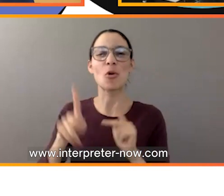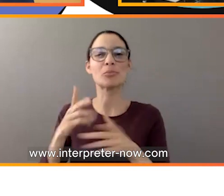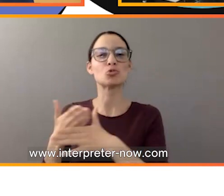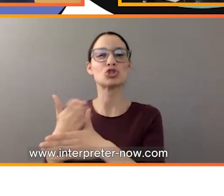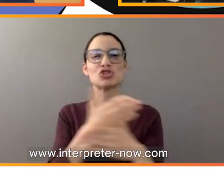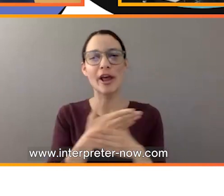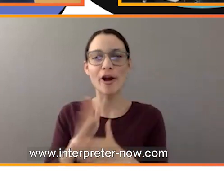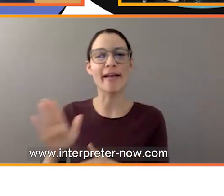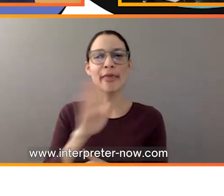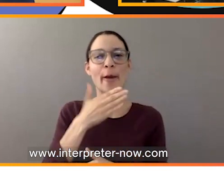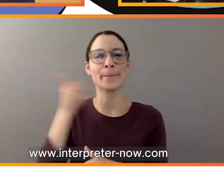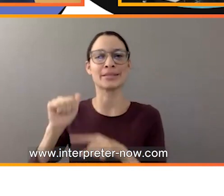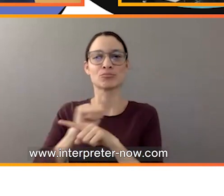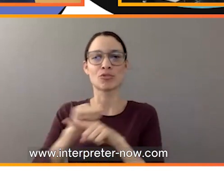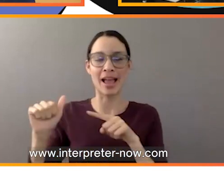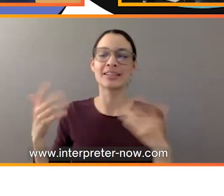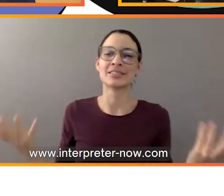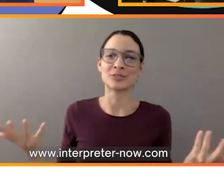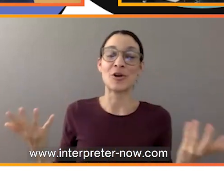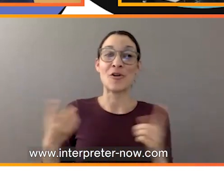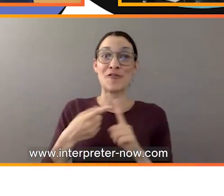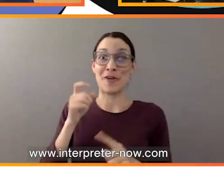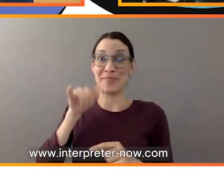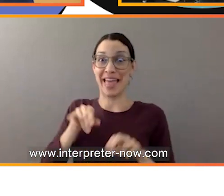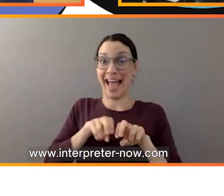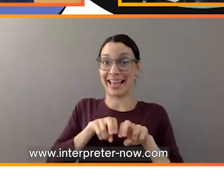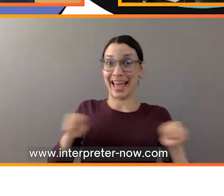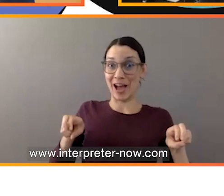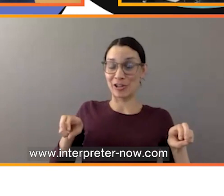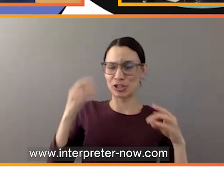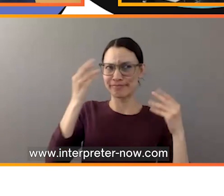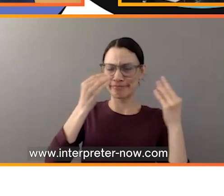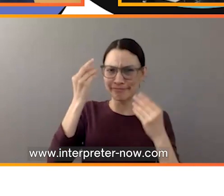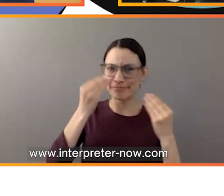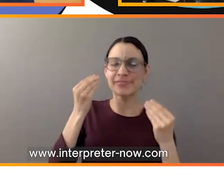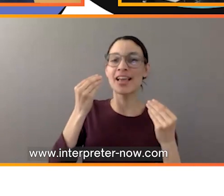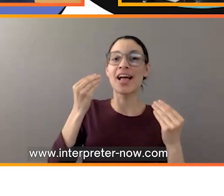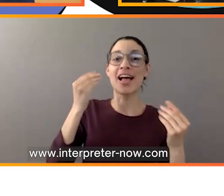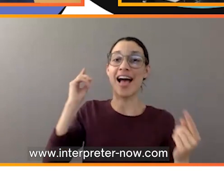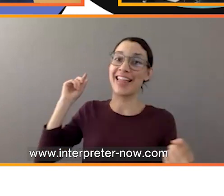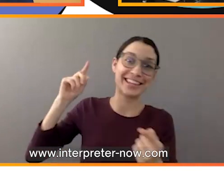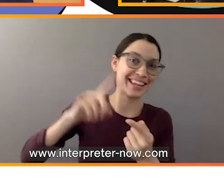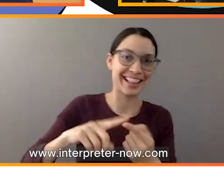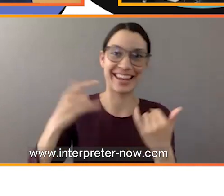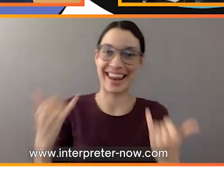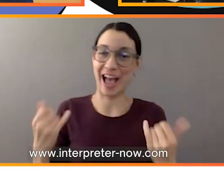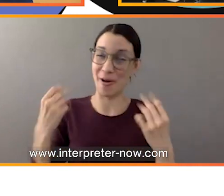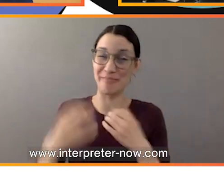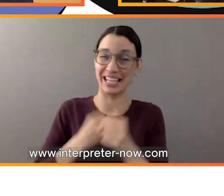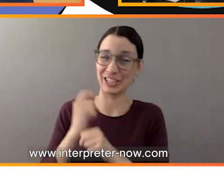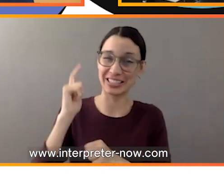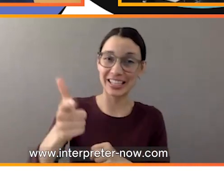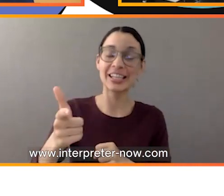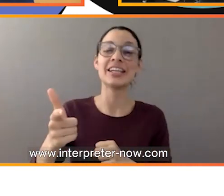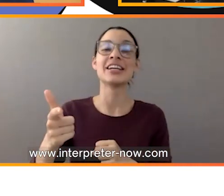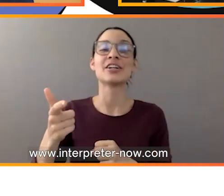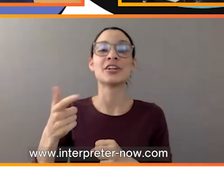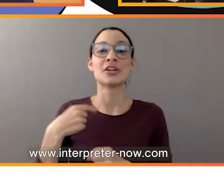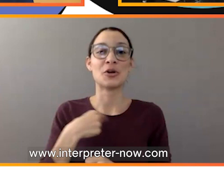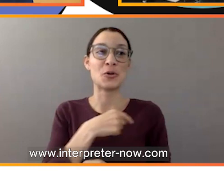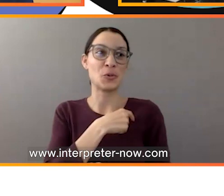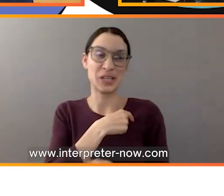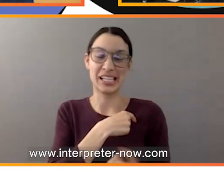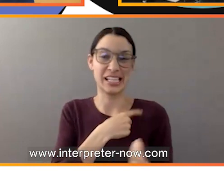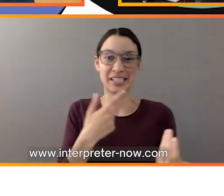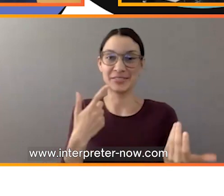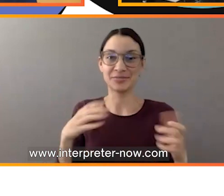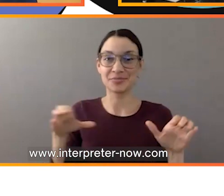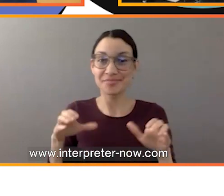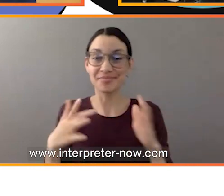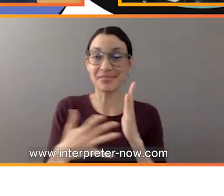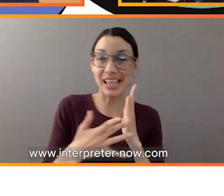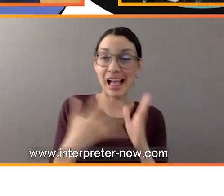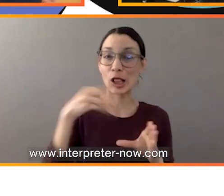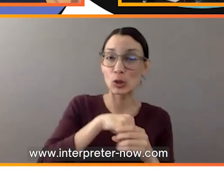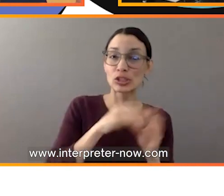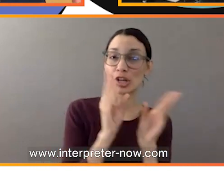So from that couch sitting to many years later, we have done Tech Inclusion conferences around